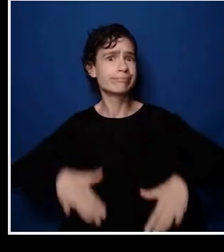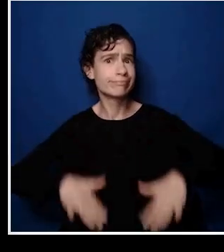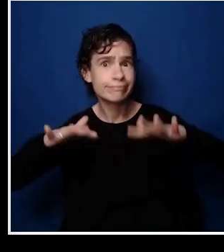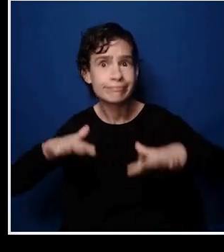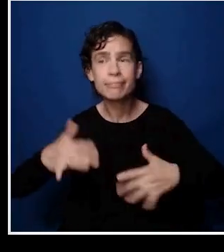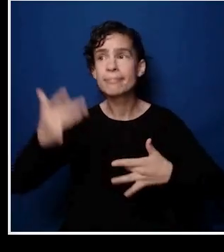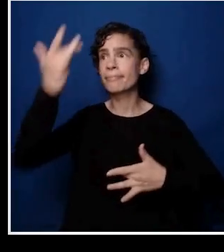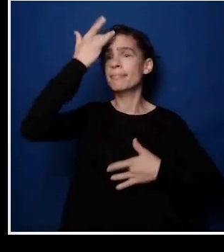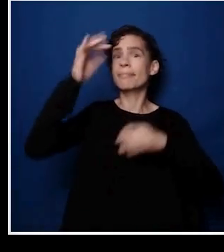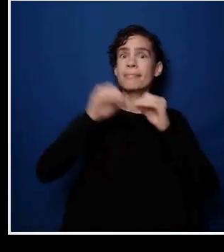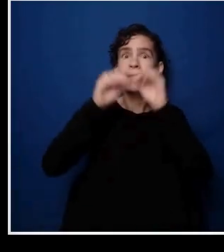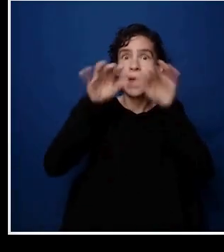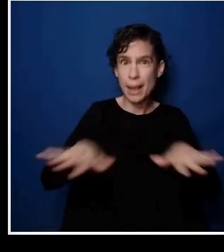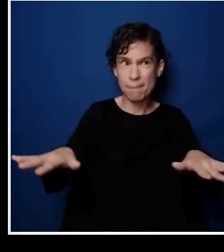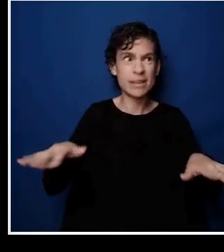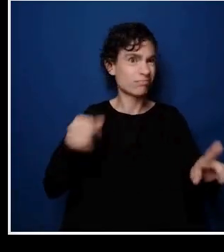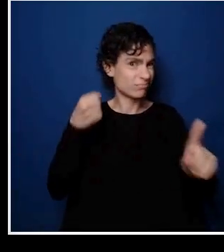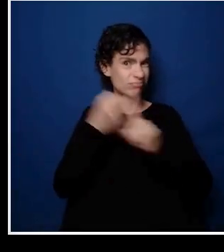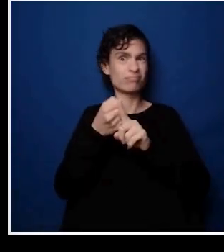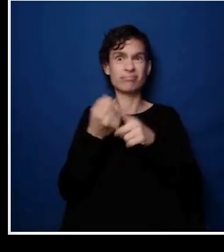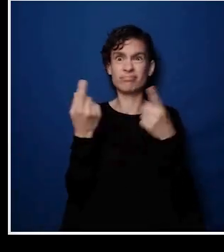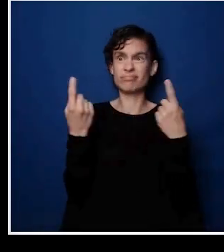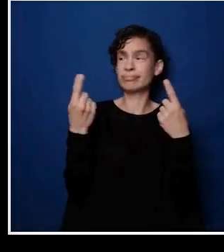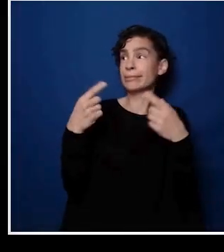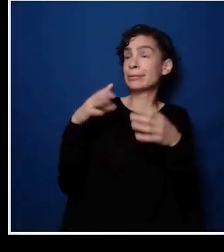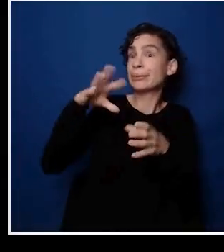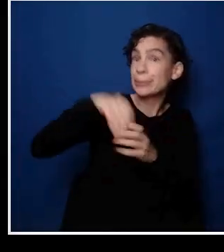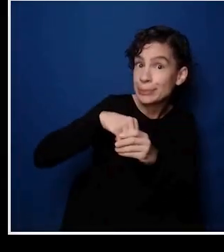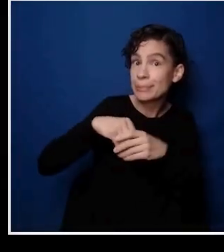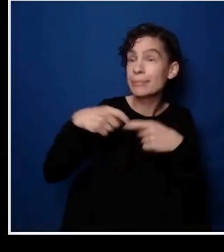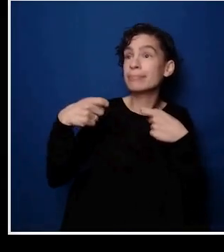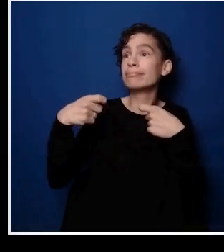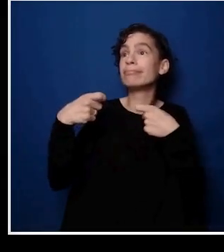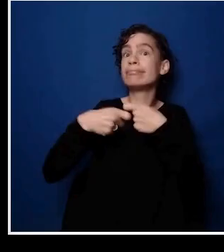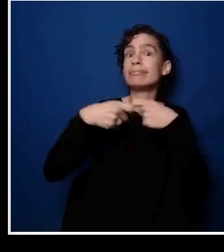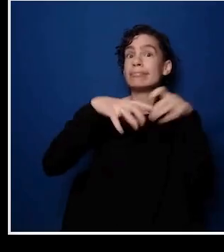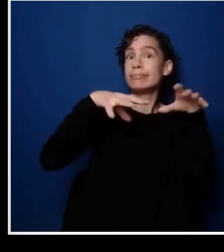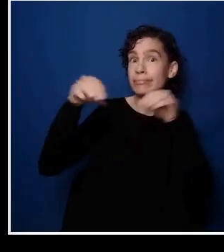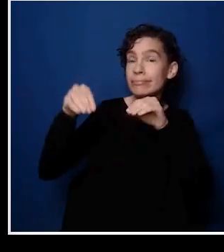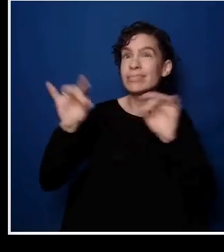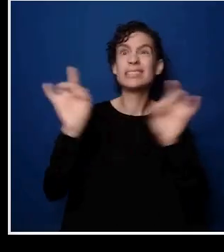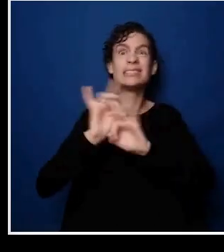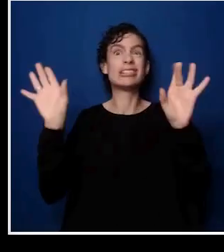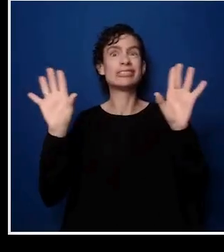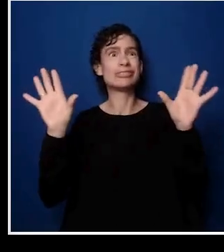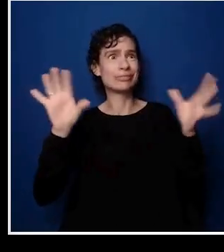pandemics, and even power outages - disasters can happen no matter where you live.